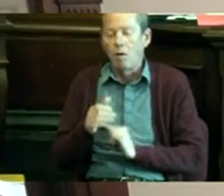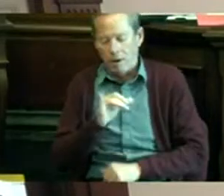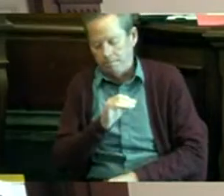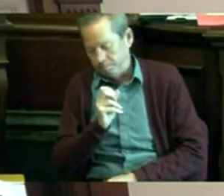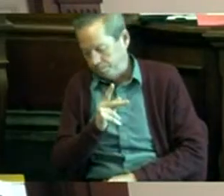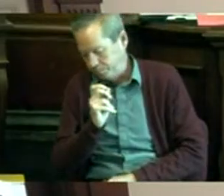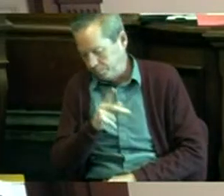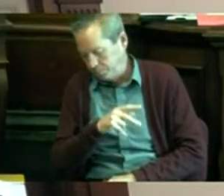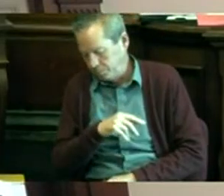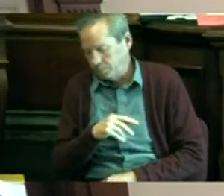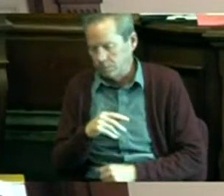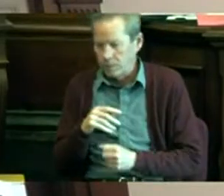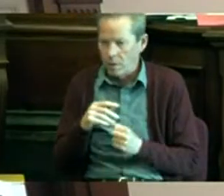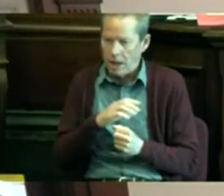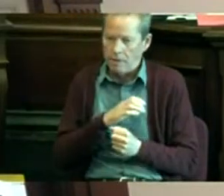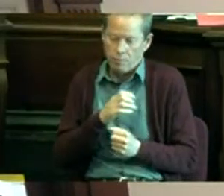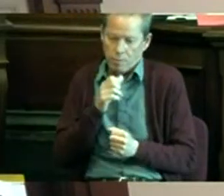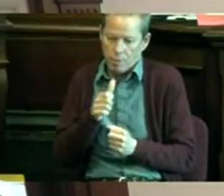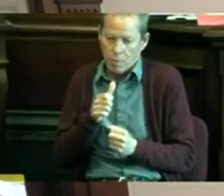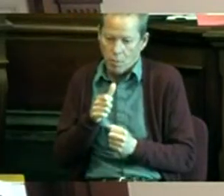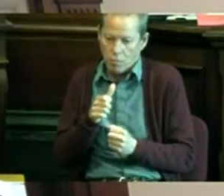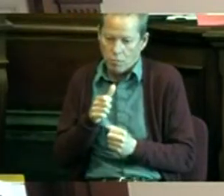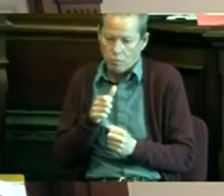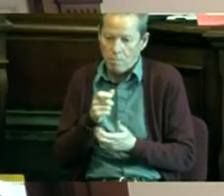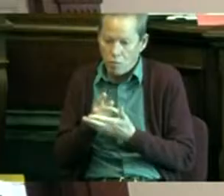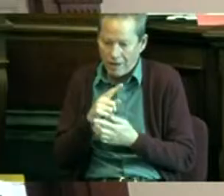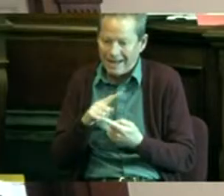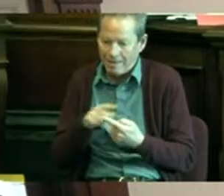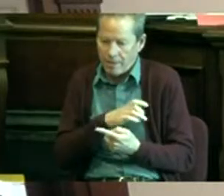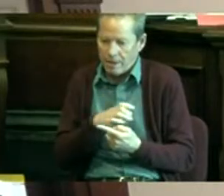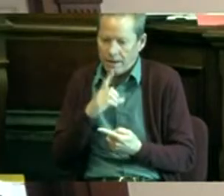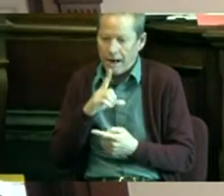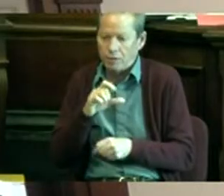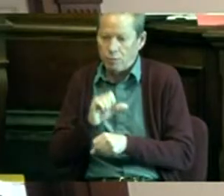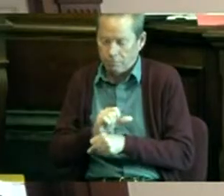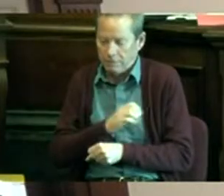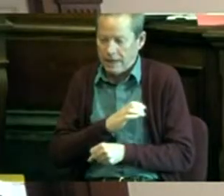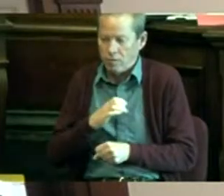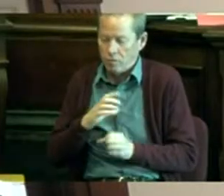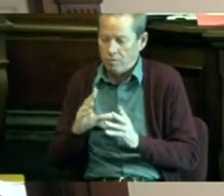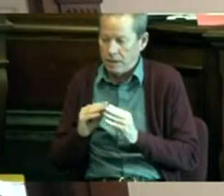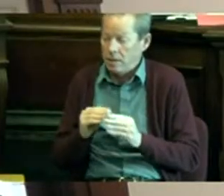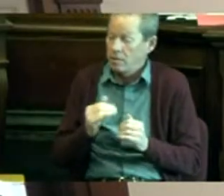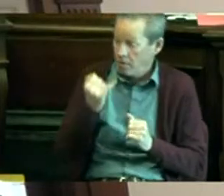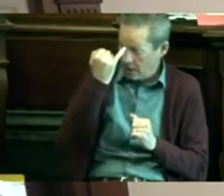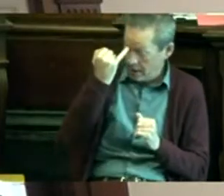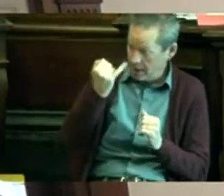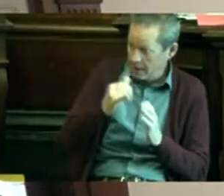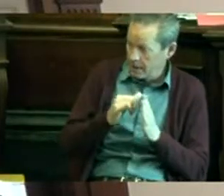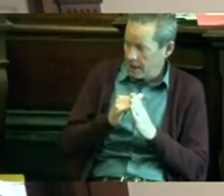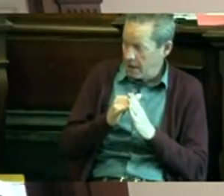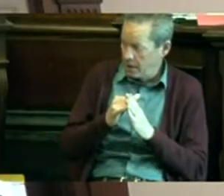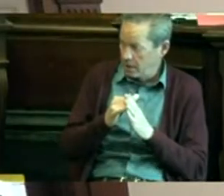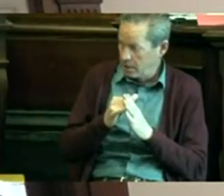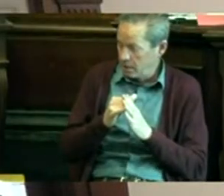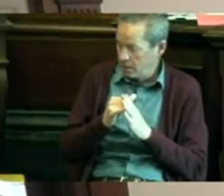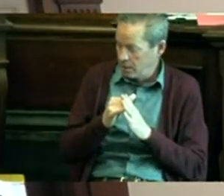to pay them until the council meeting. We're going to amend it by the council meeting. Okay. That's the key point. And vote